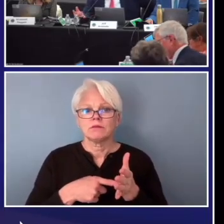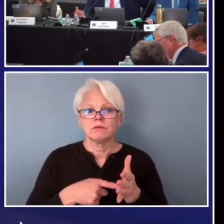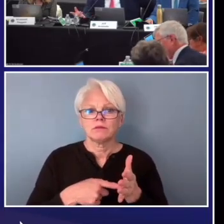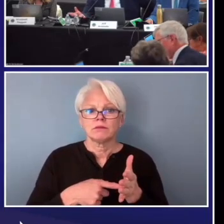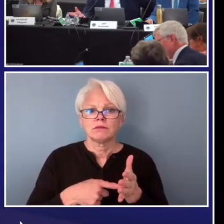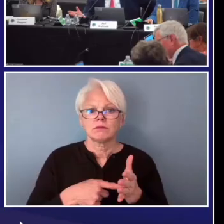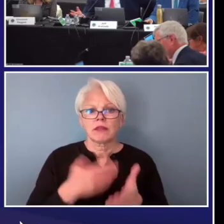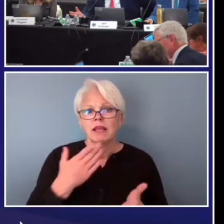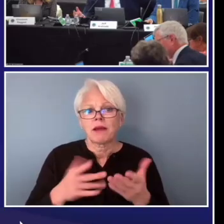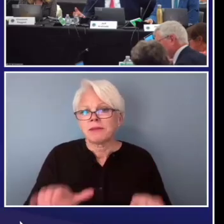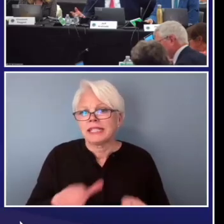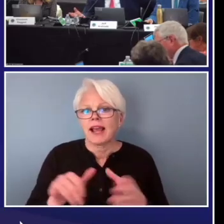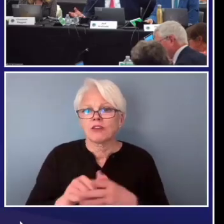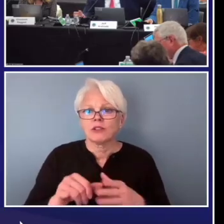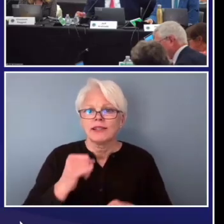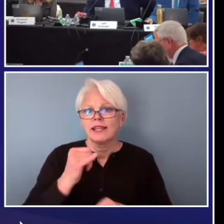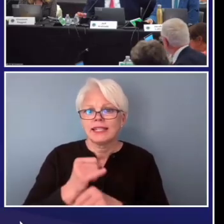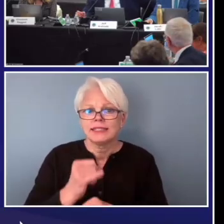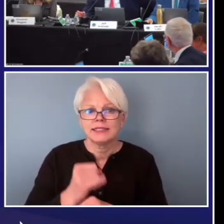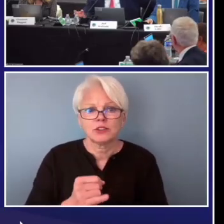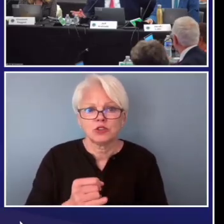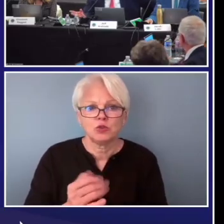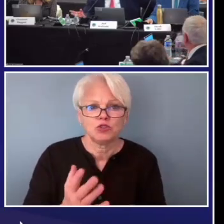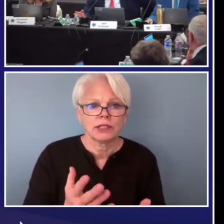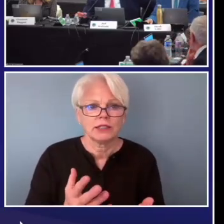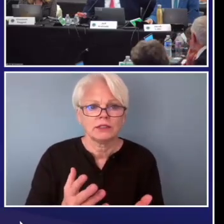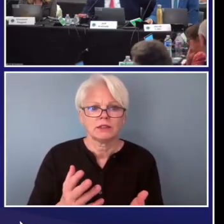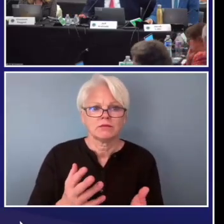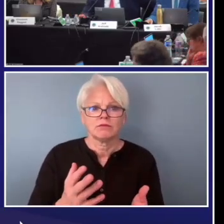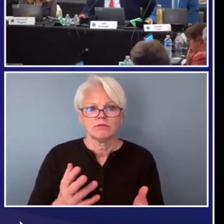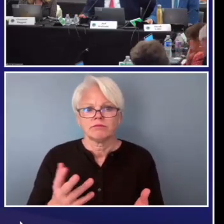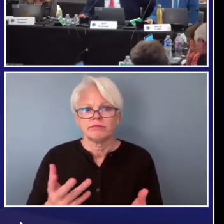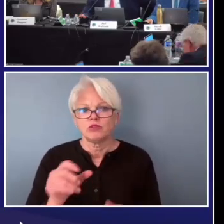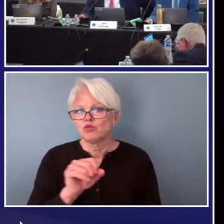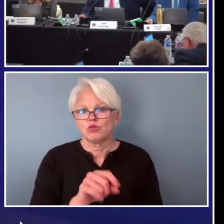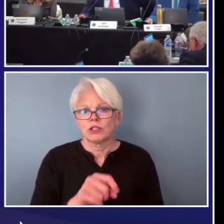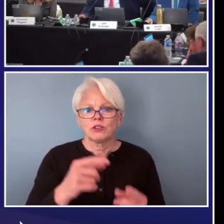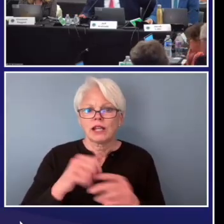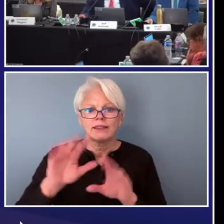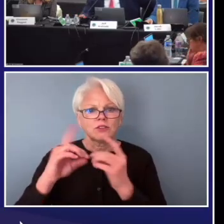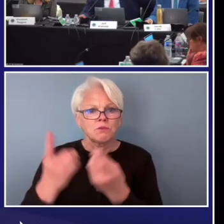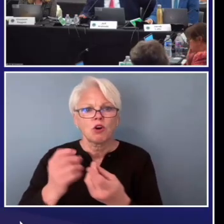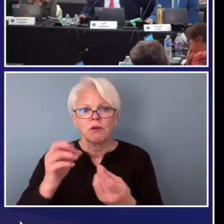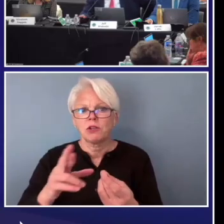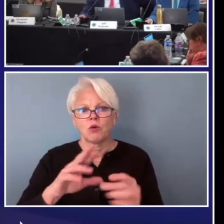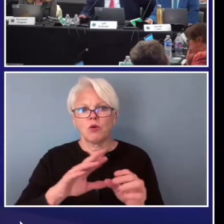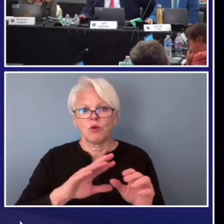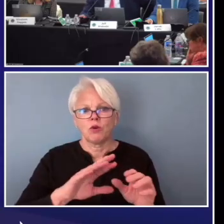that the institution had, uh, had tripped, um, at the department or the agencies going after them for. Okay, thank you.